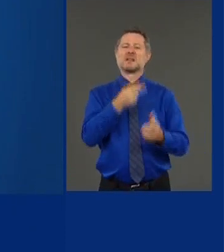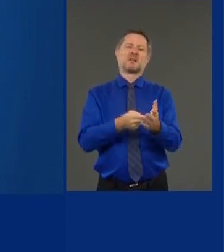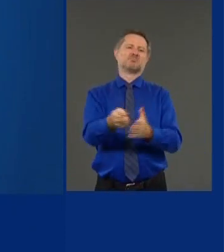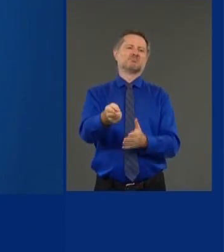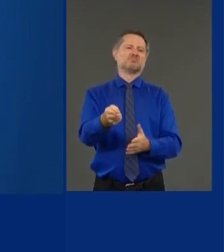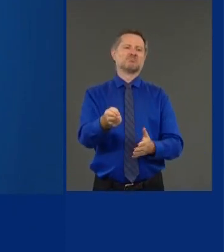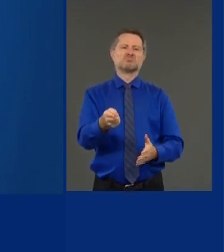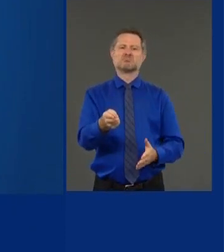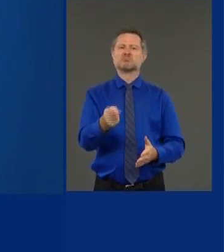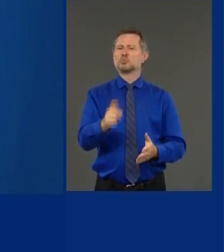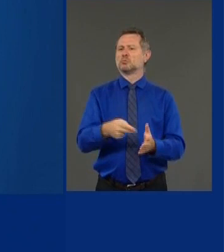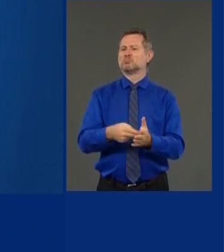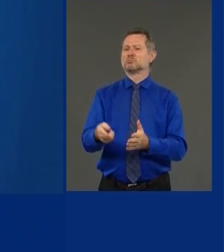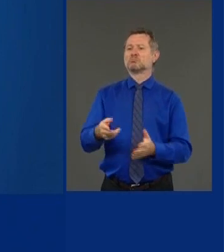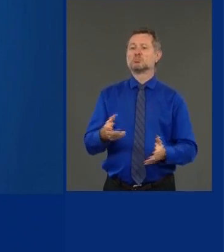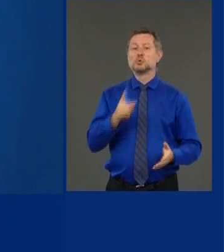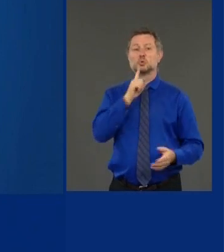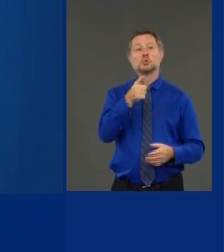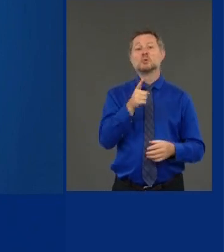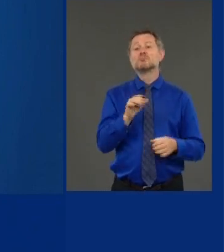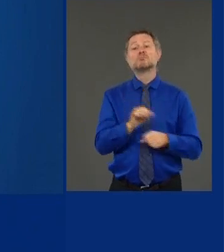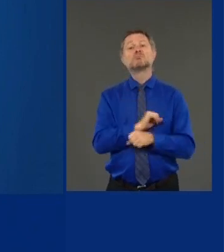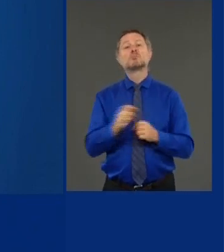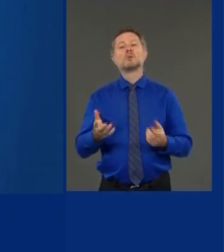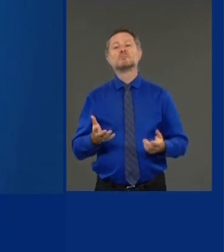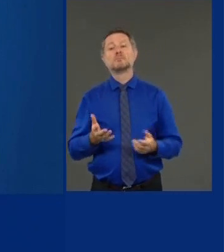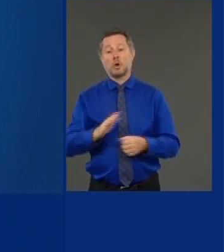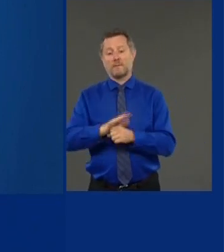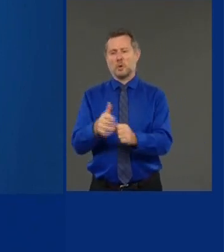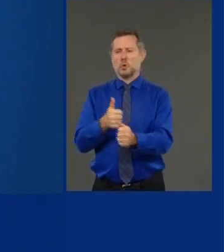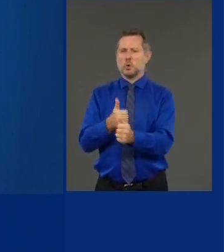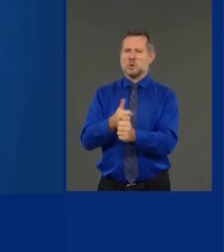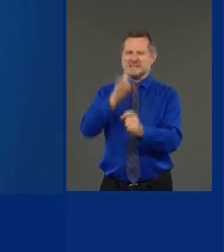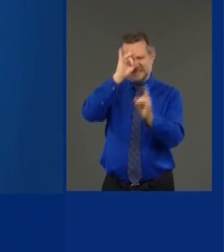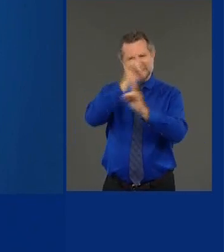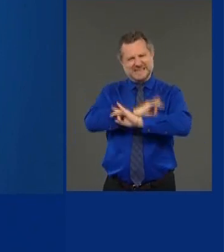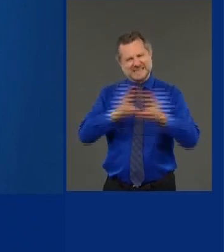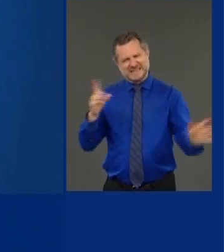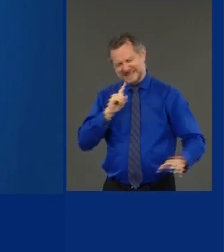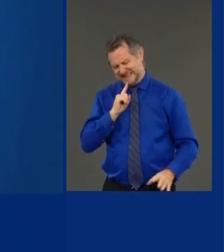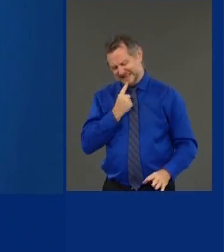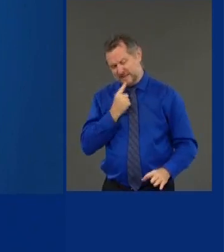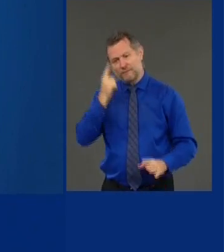THERE IS NO PROBLEM. IT WAS A MISTAKE. TELL THEM THE TRUTH.